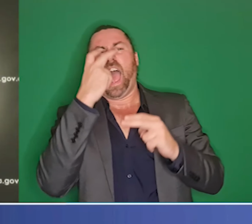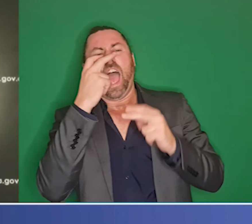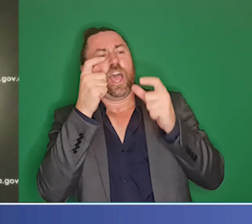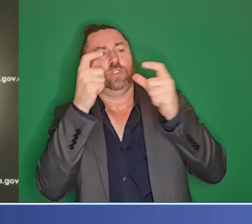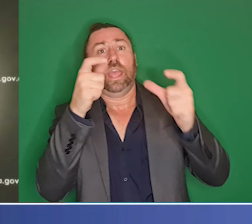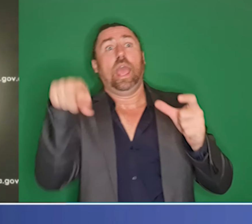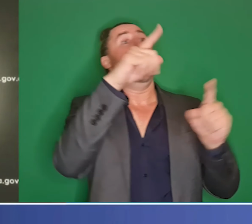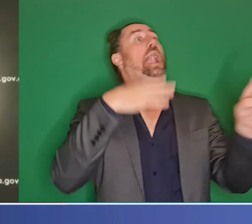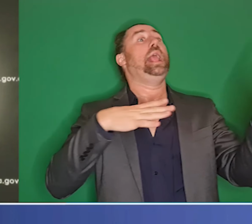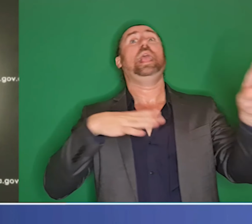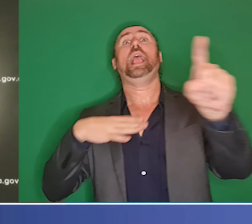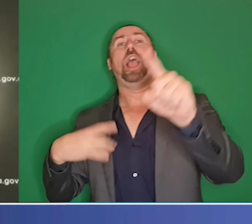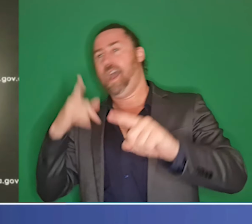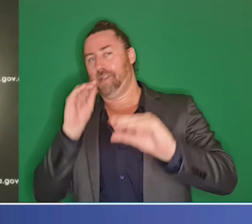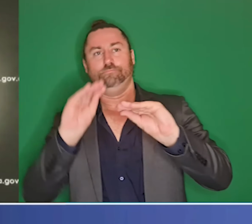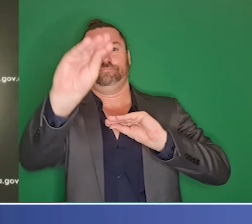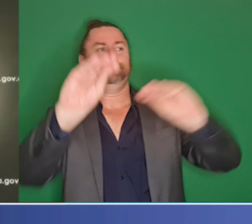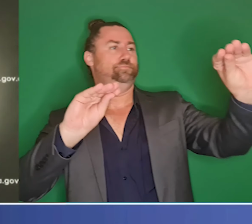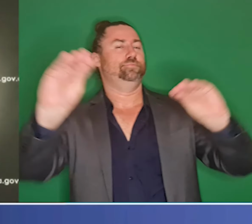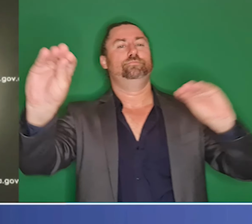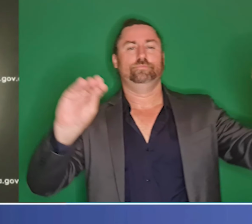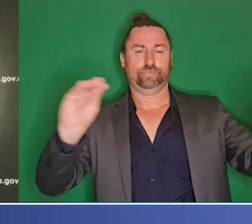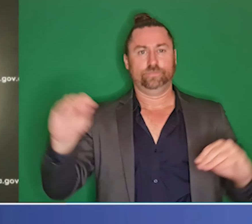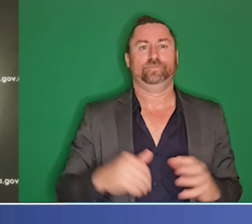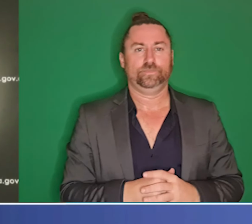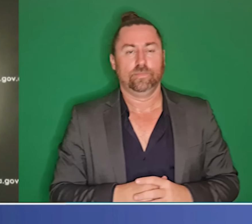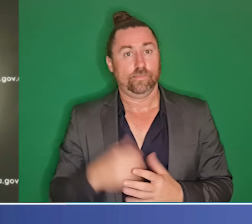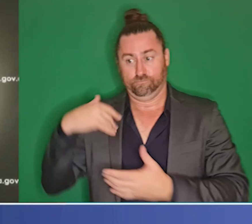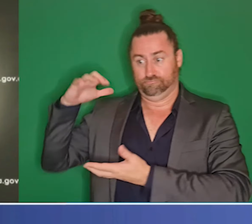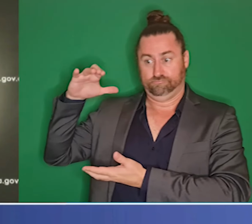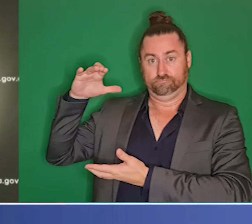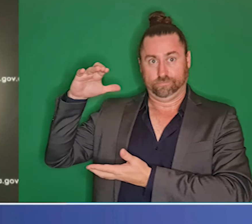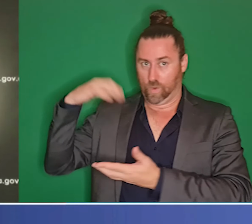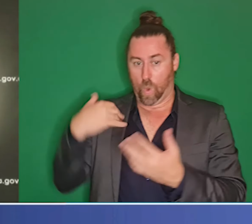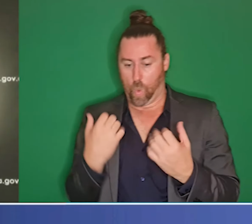And this is not a figure that I'm aware that had been released yet.